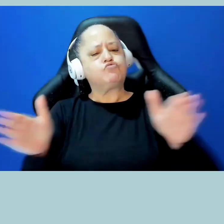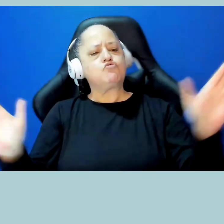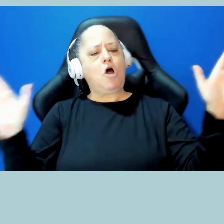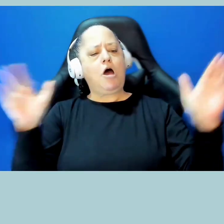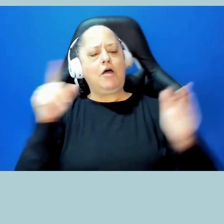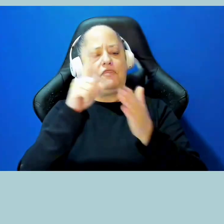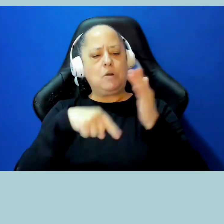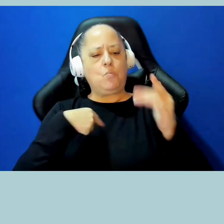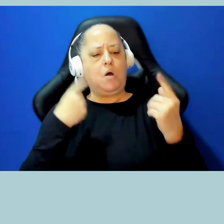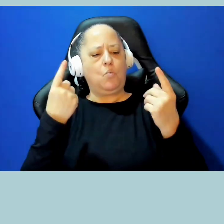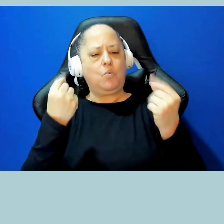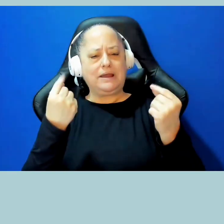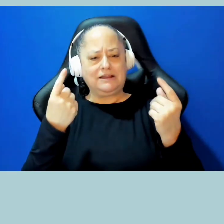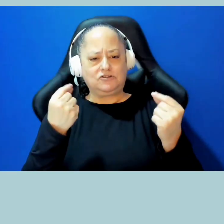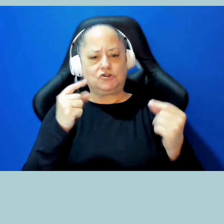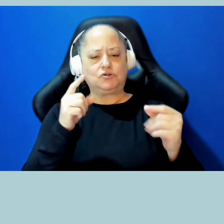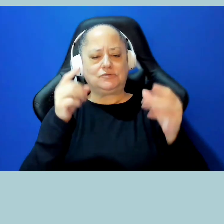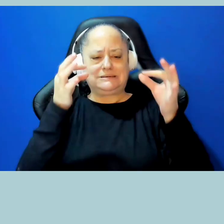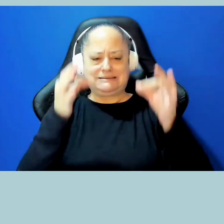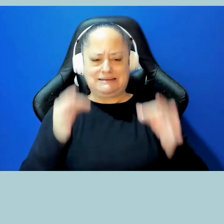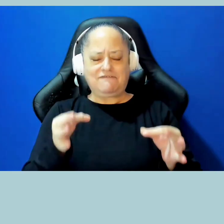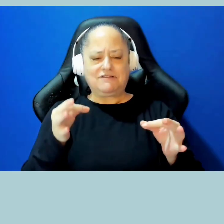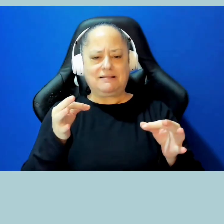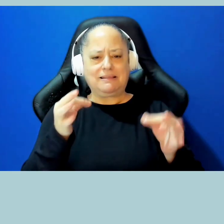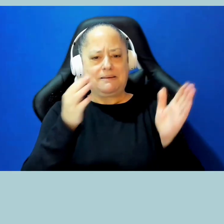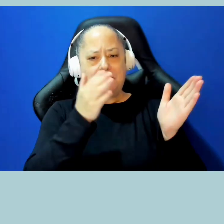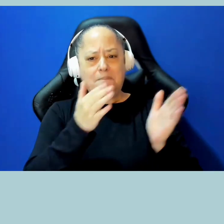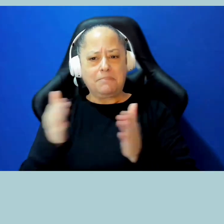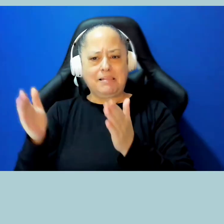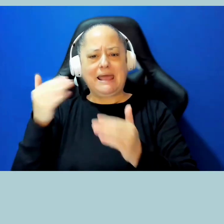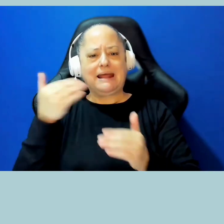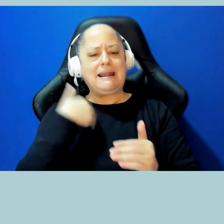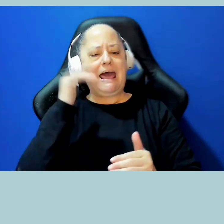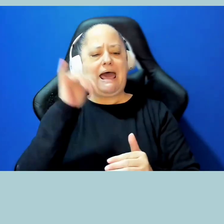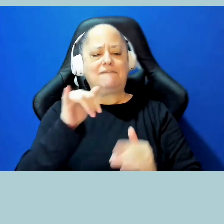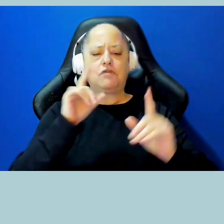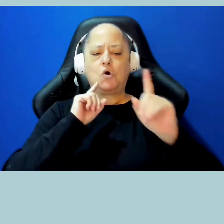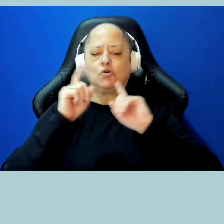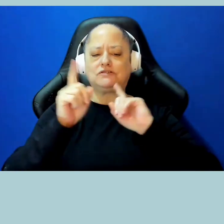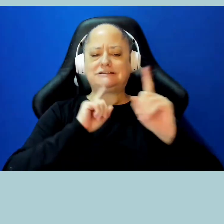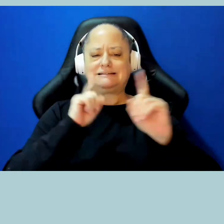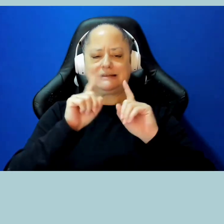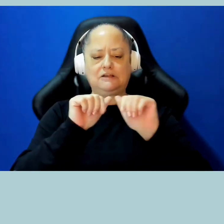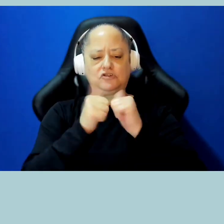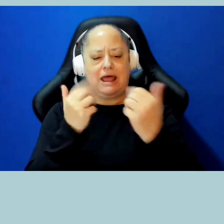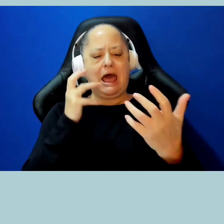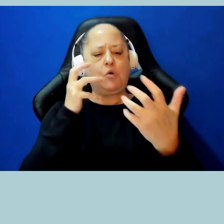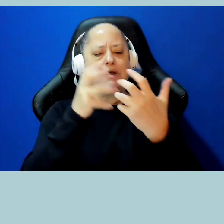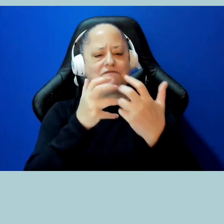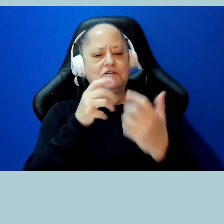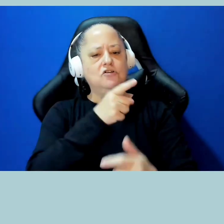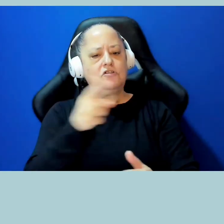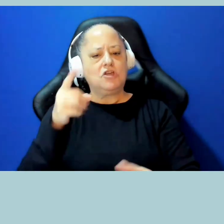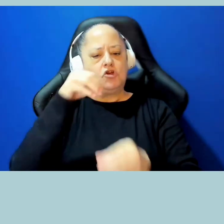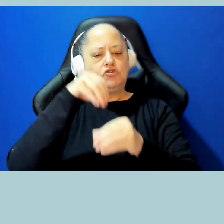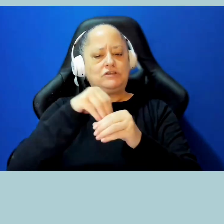definitely on our radar that we want to have those discussions and see how we can fit in. And I will say there is an interagency committee on disability